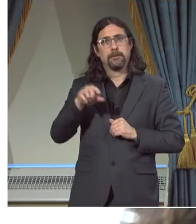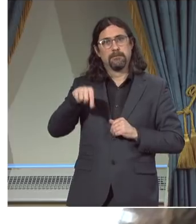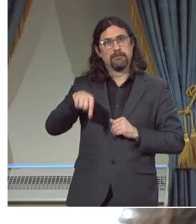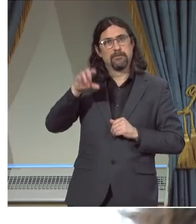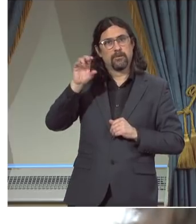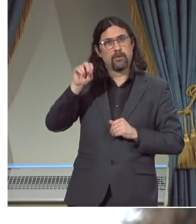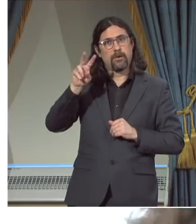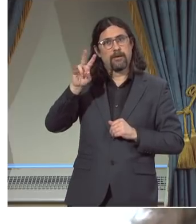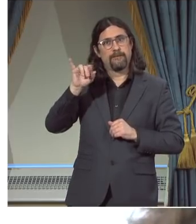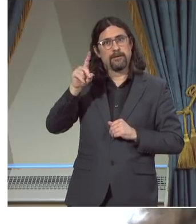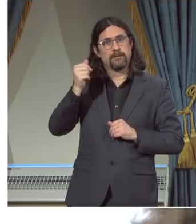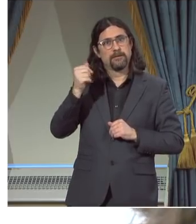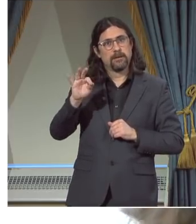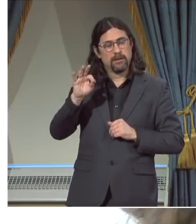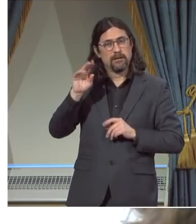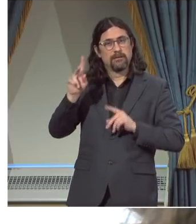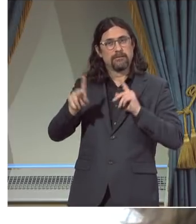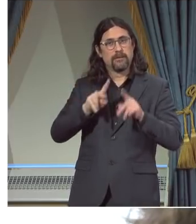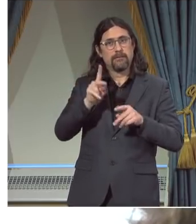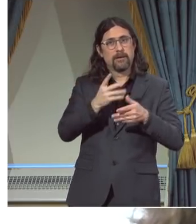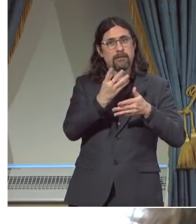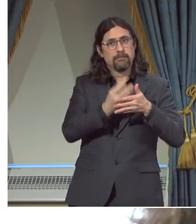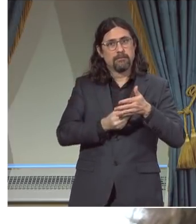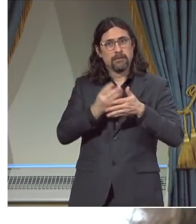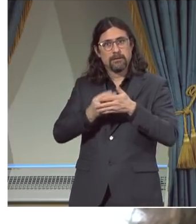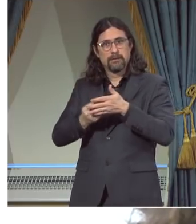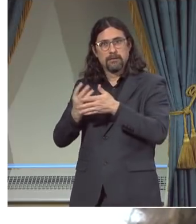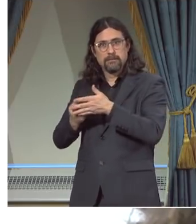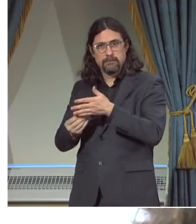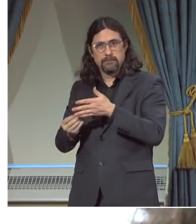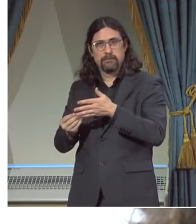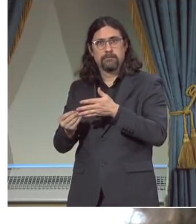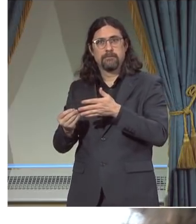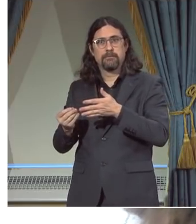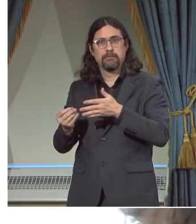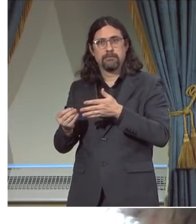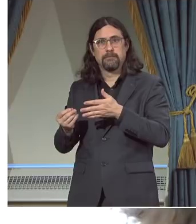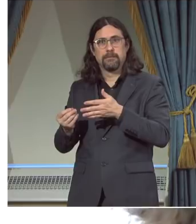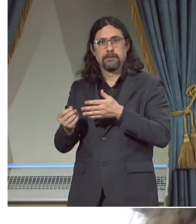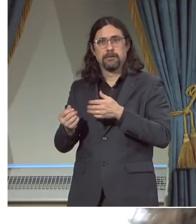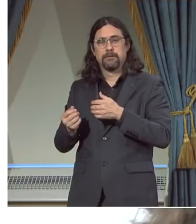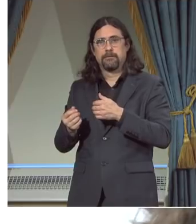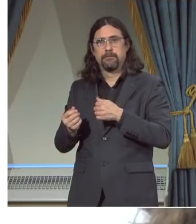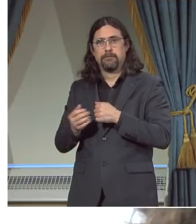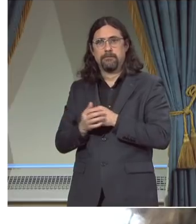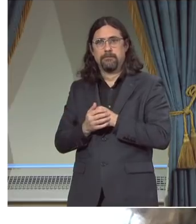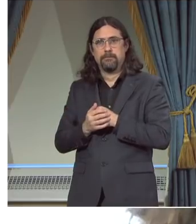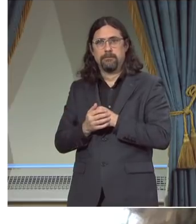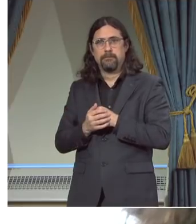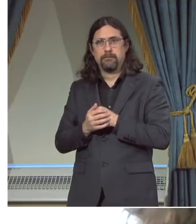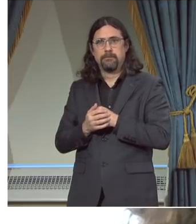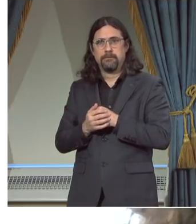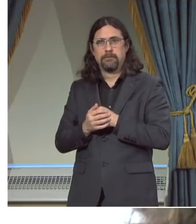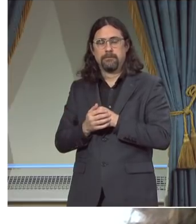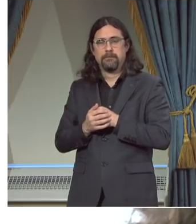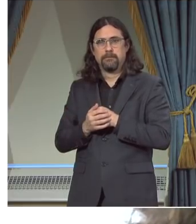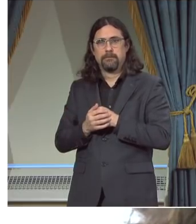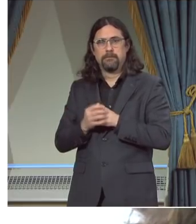COVID-19. PELEOP WHO HAVE ECROVEDER, THERE